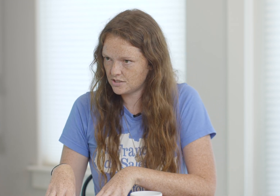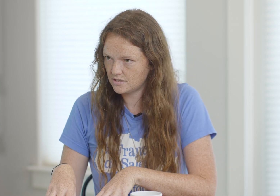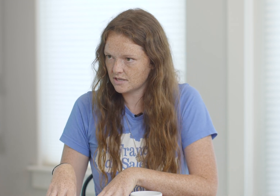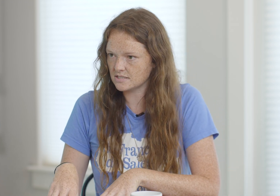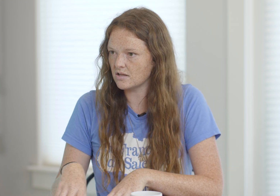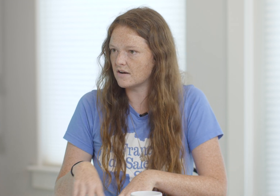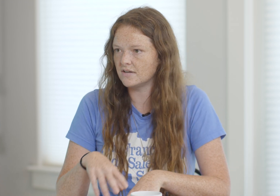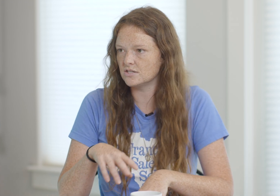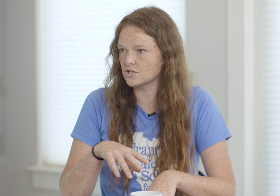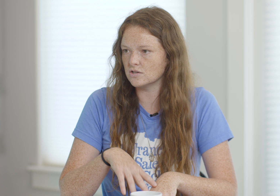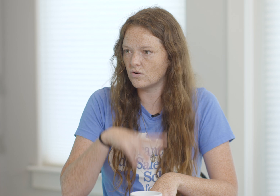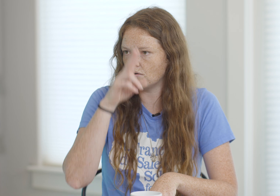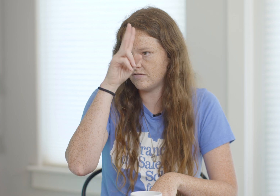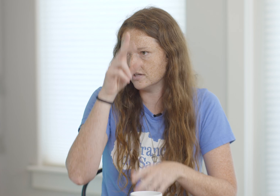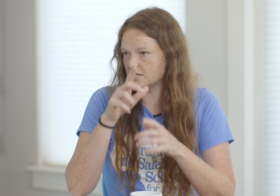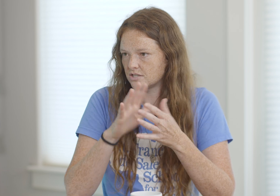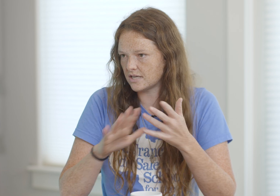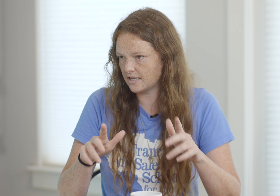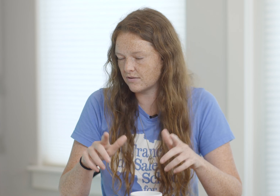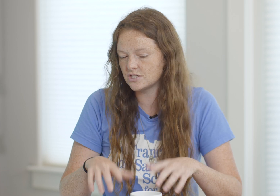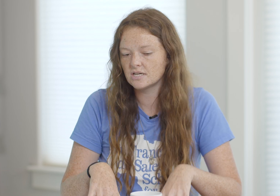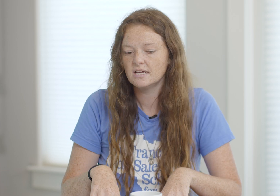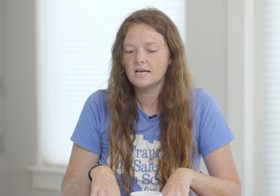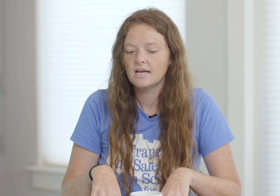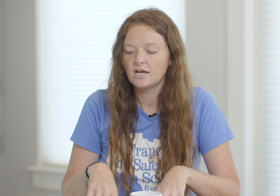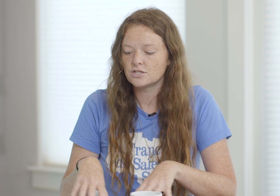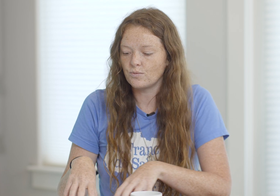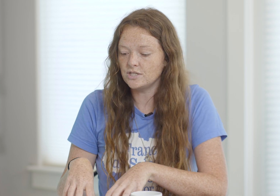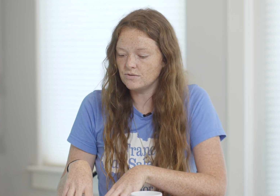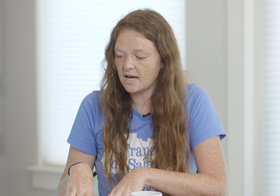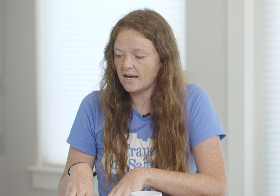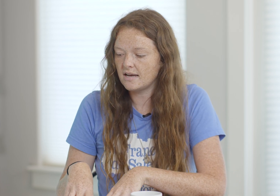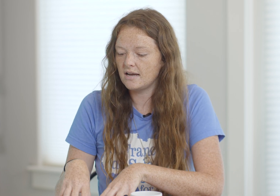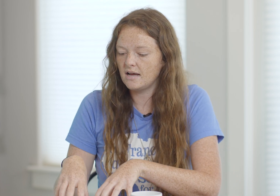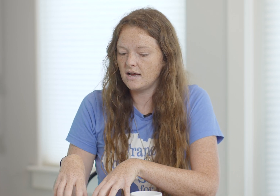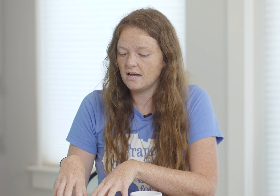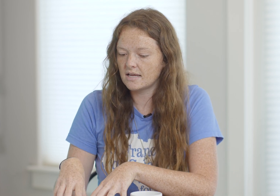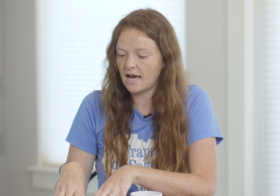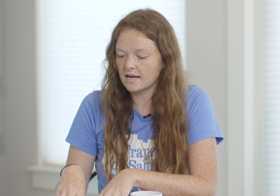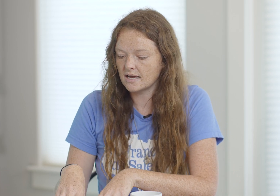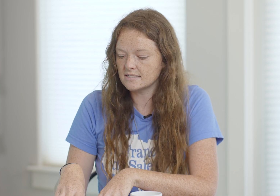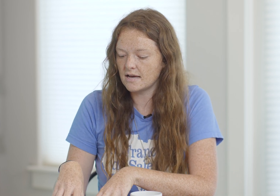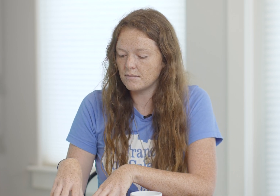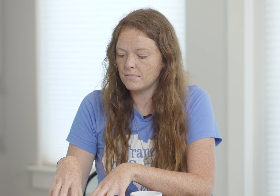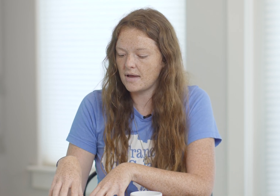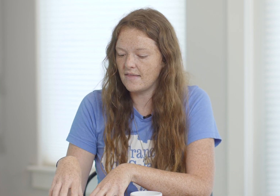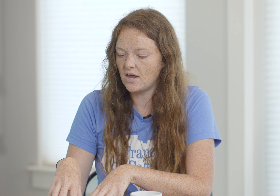Yeah, because a lot of it is just local village sign language. So We do that, catequese them and then